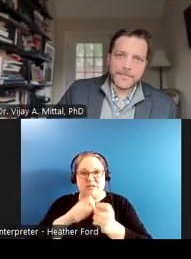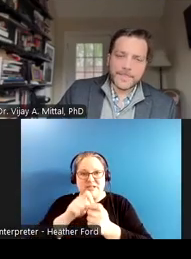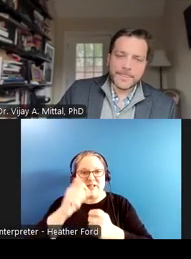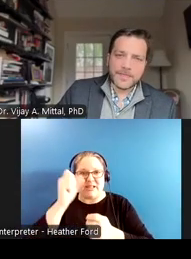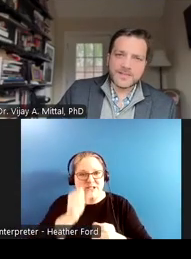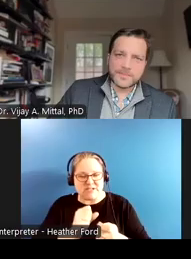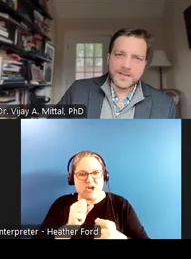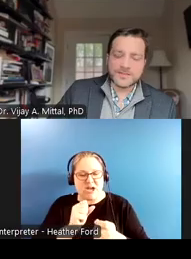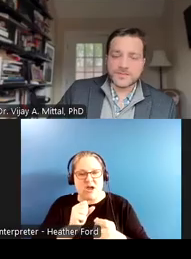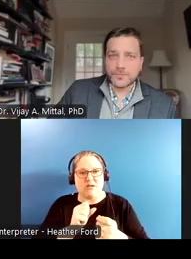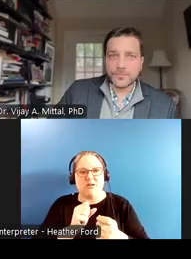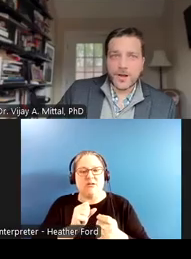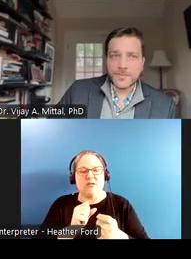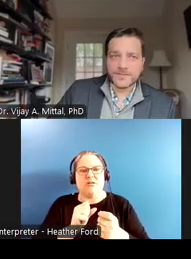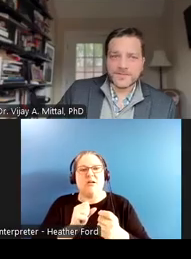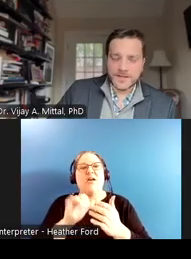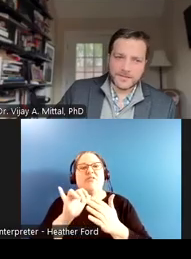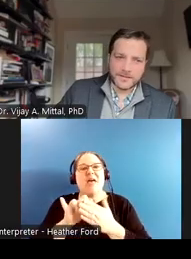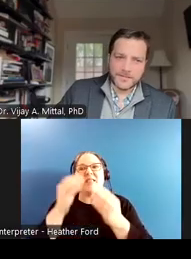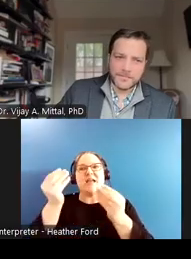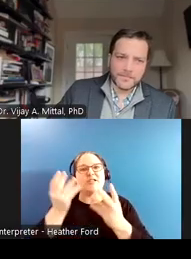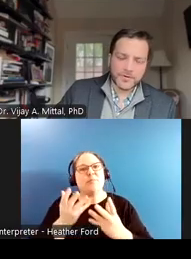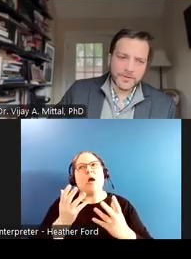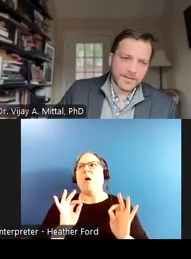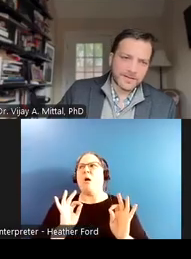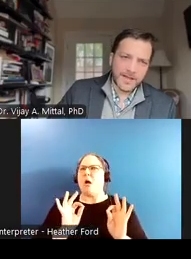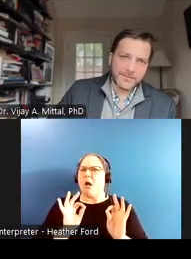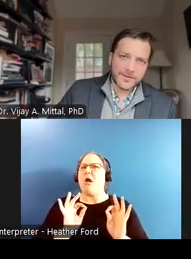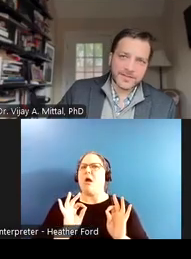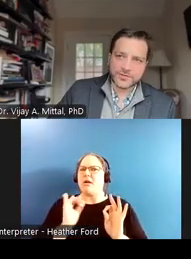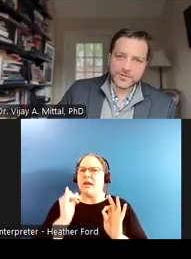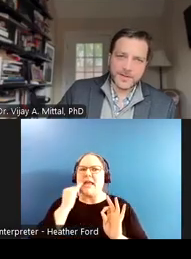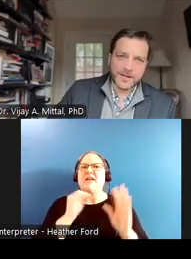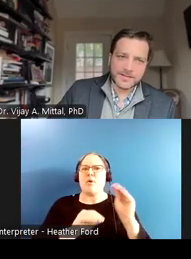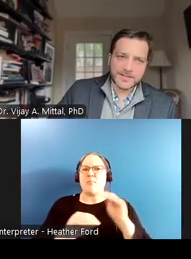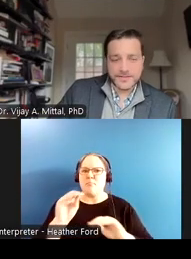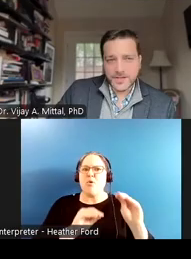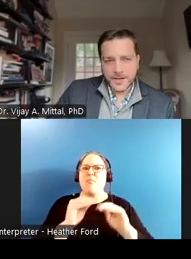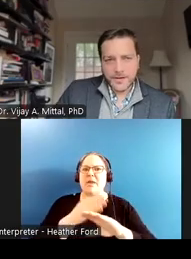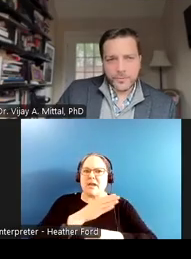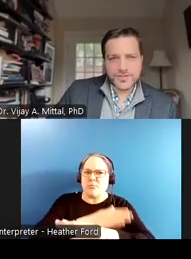um this speaks to promise of studying motor related behaviors in a treatment context. We're